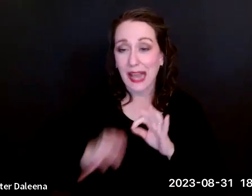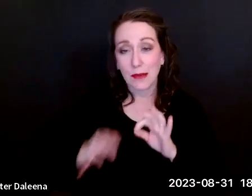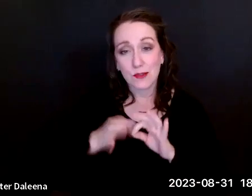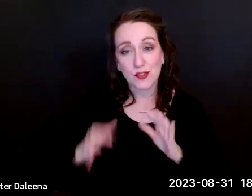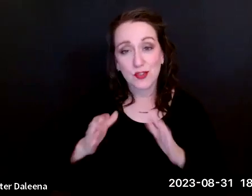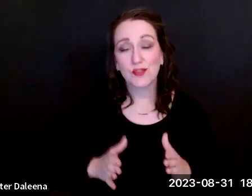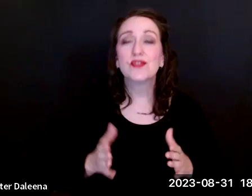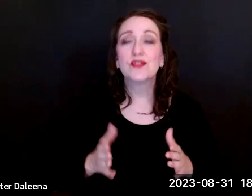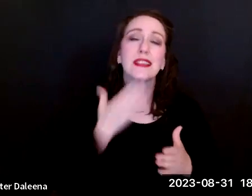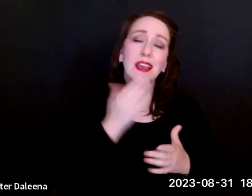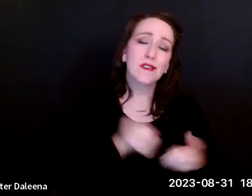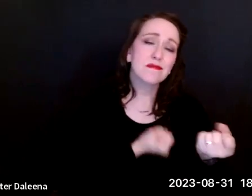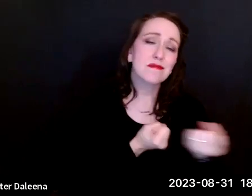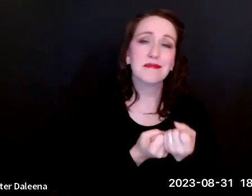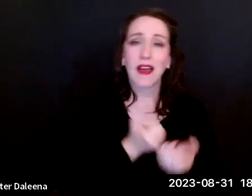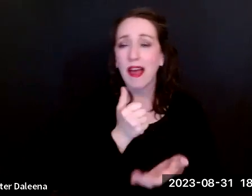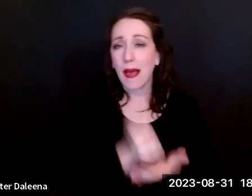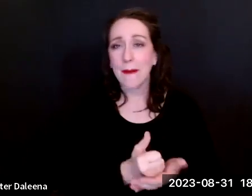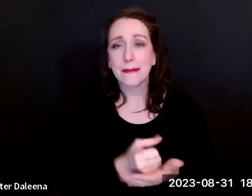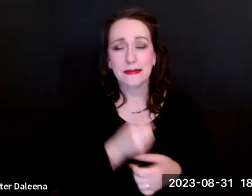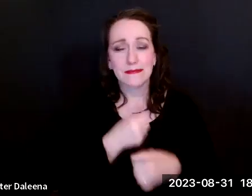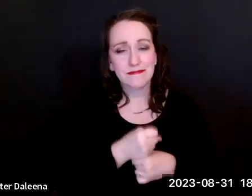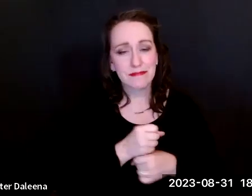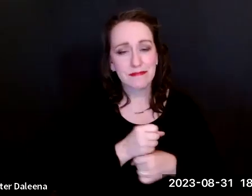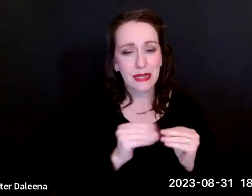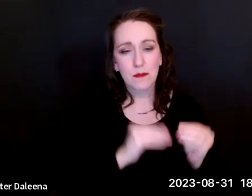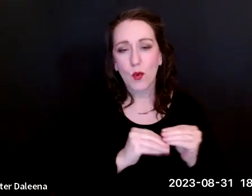um thank you for your support and helping making these meetings more accessible and thank you